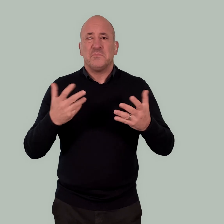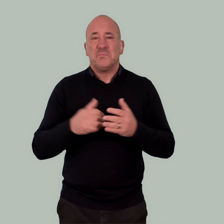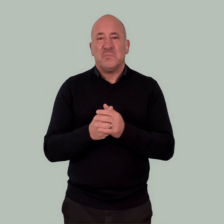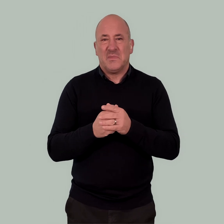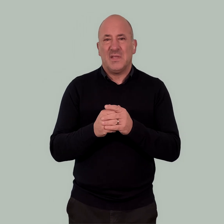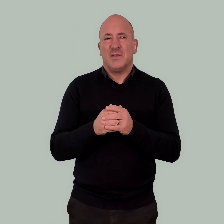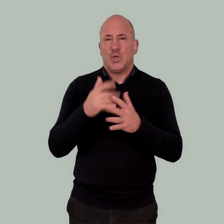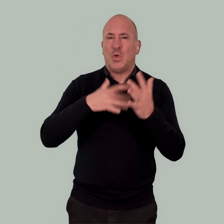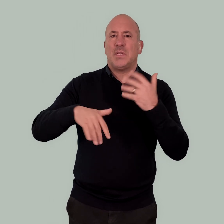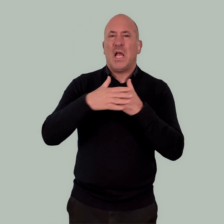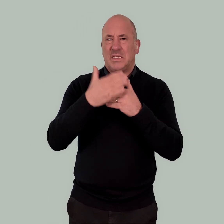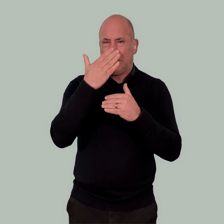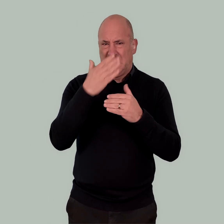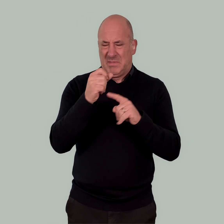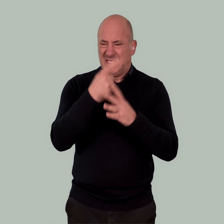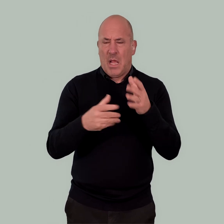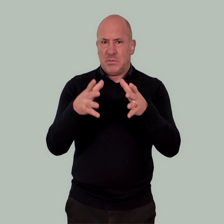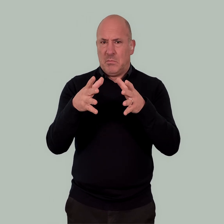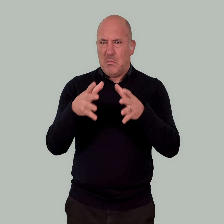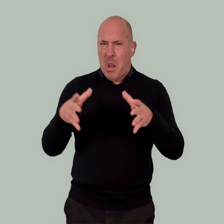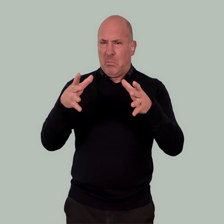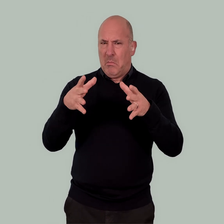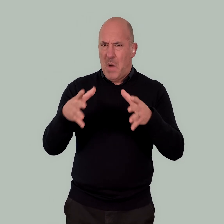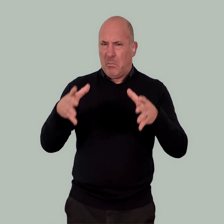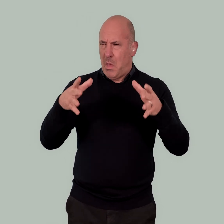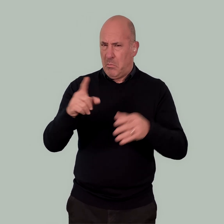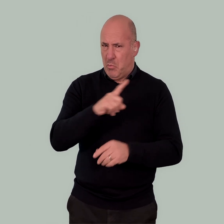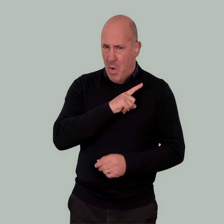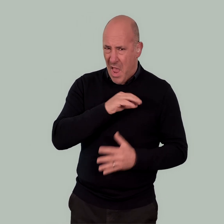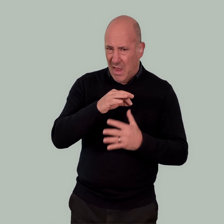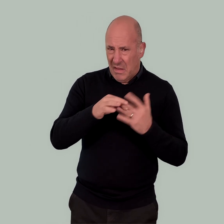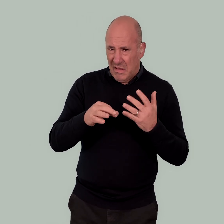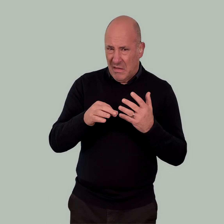The factors contributing to increased disability prevalence in society